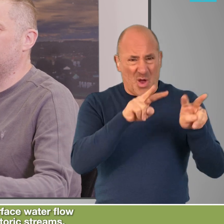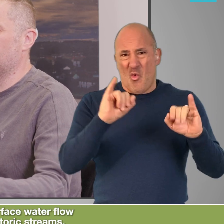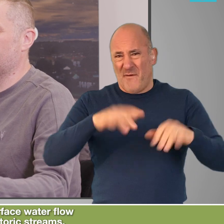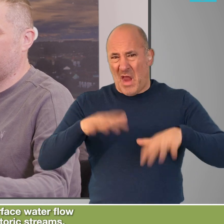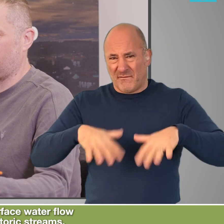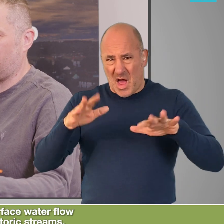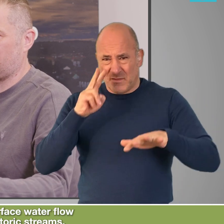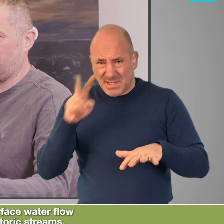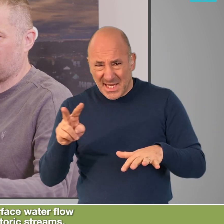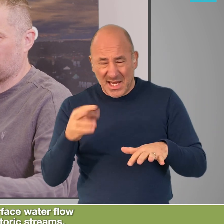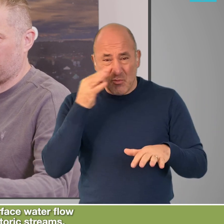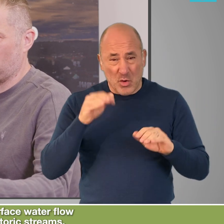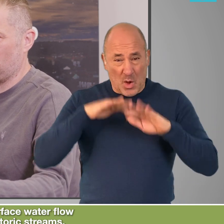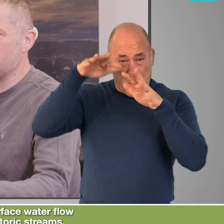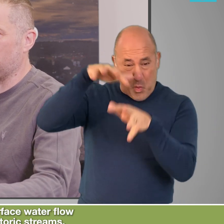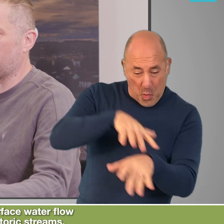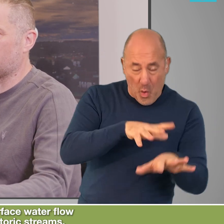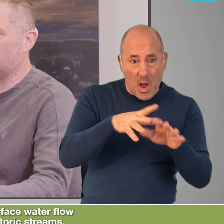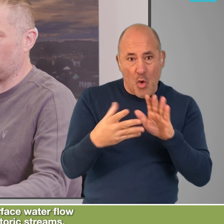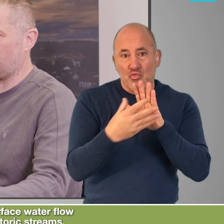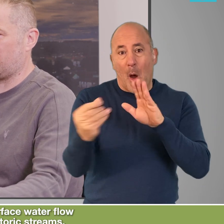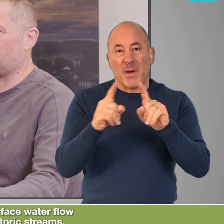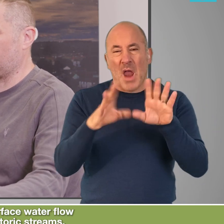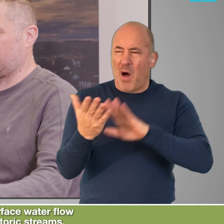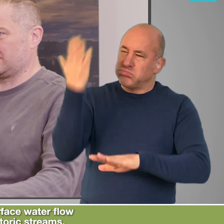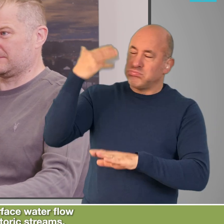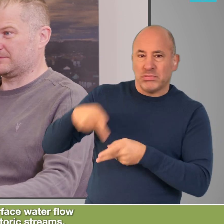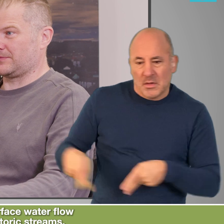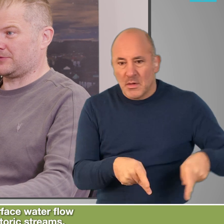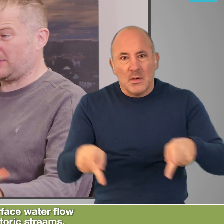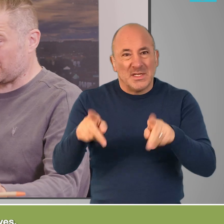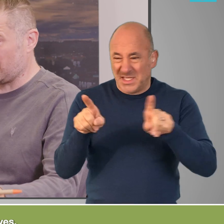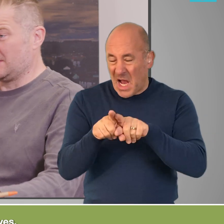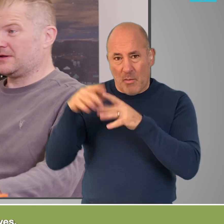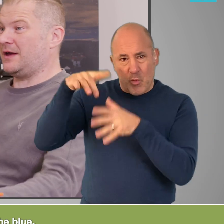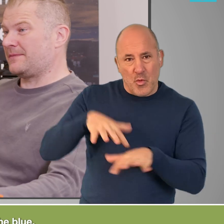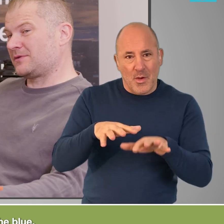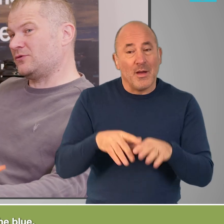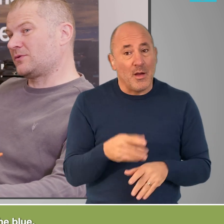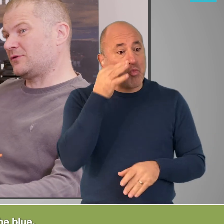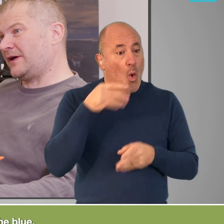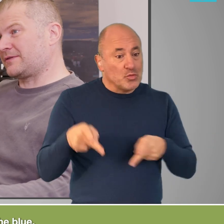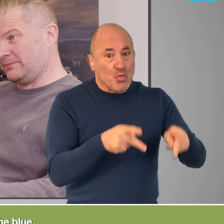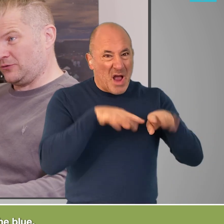you can see that that surface water flow route mimics those historic streams. Waterways, yes. Yeah, so that's the blue.